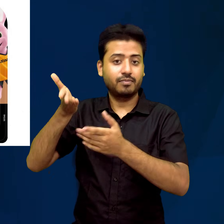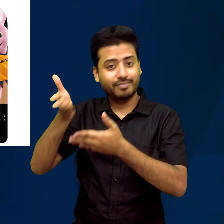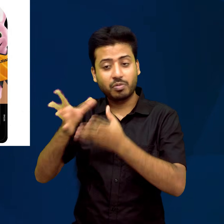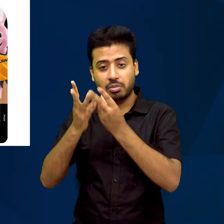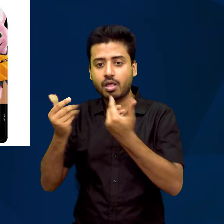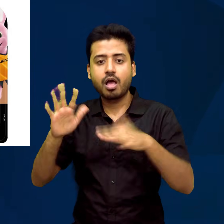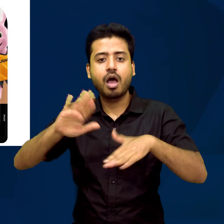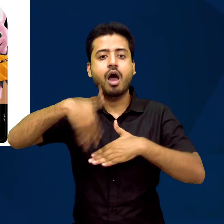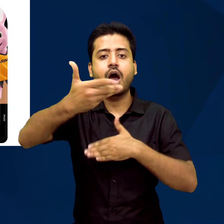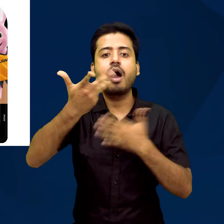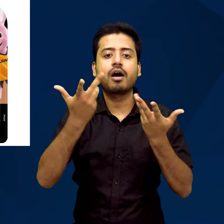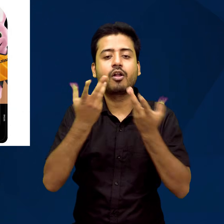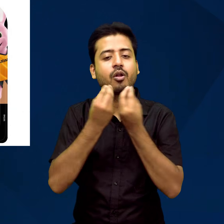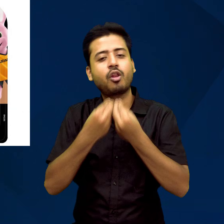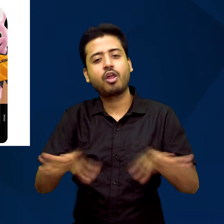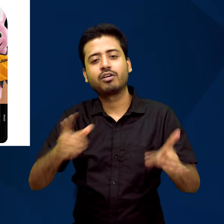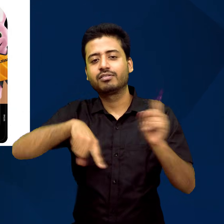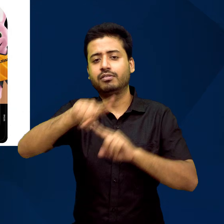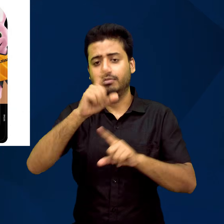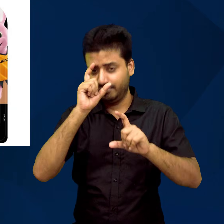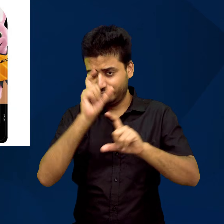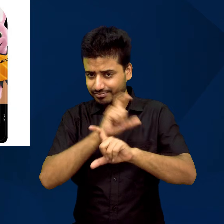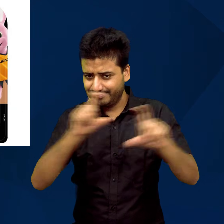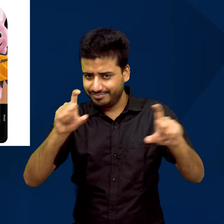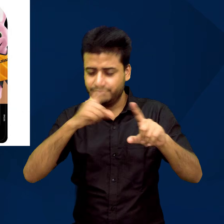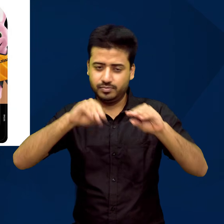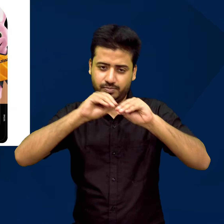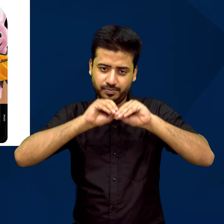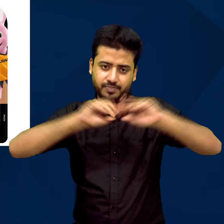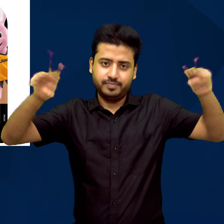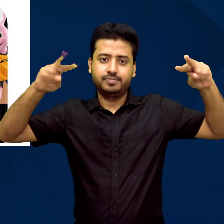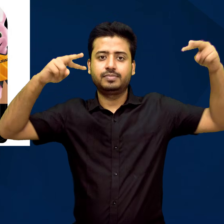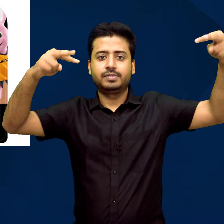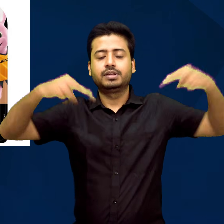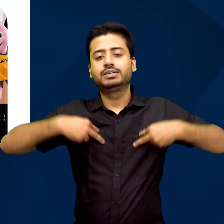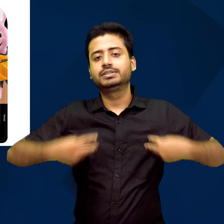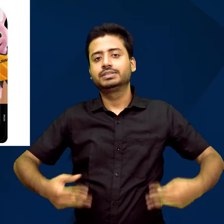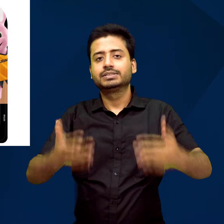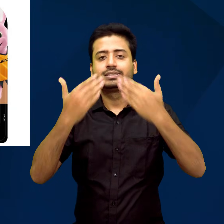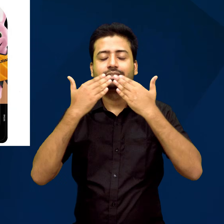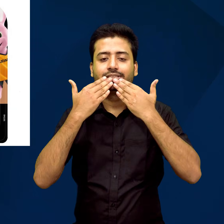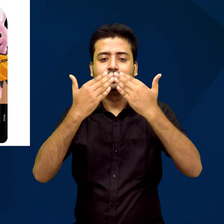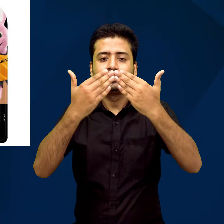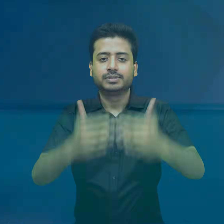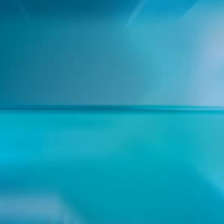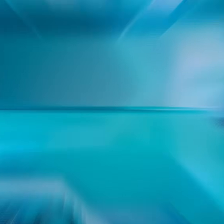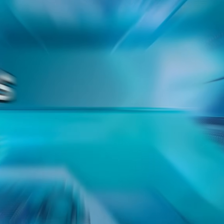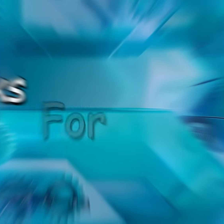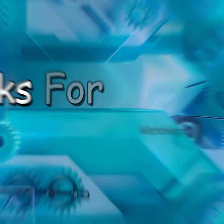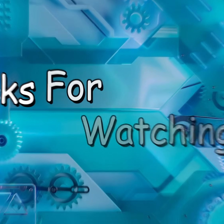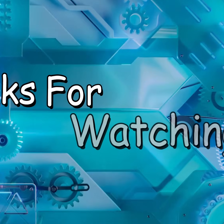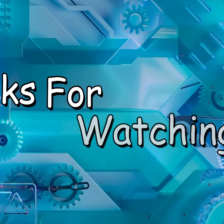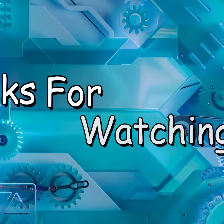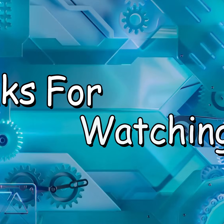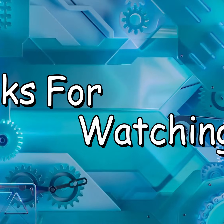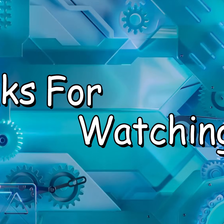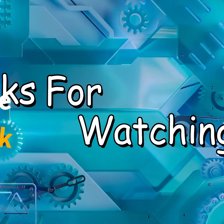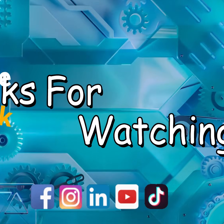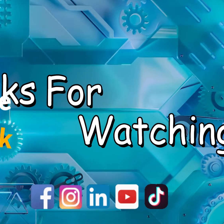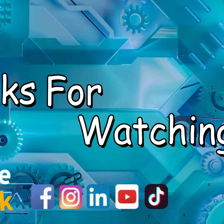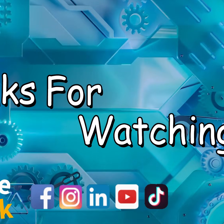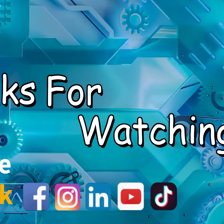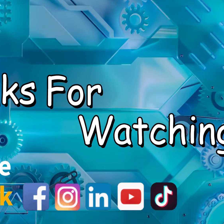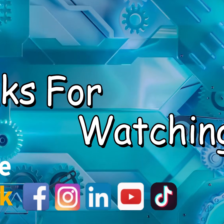fast and hot as possible. Three dot combustion in the boiler. Fans blow the coal dust into a